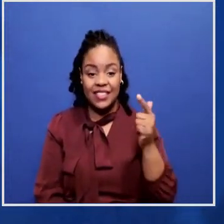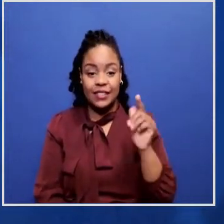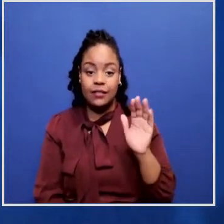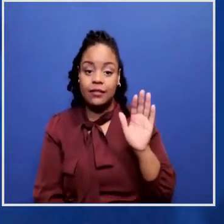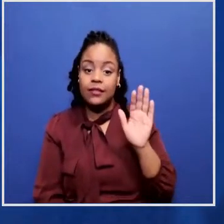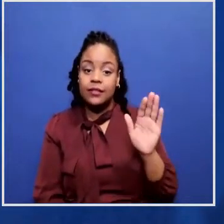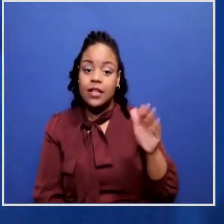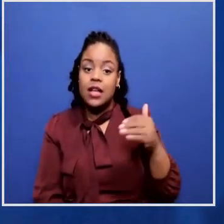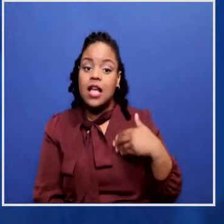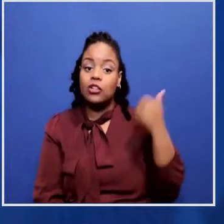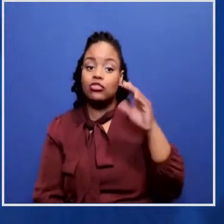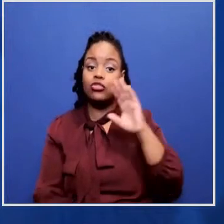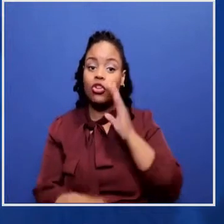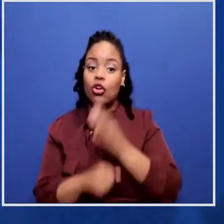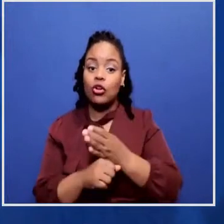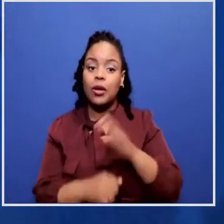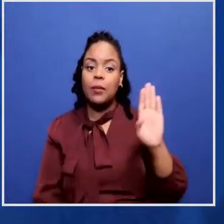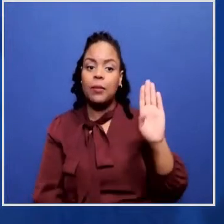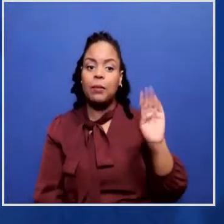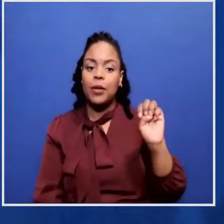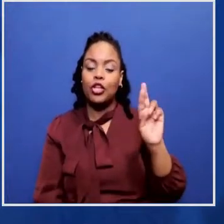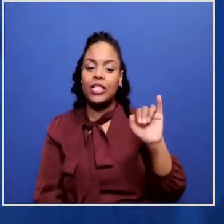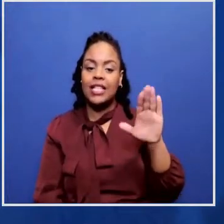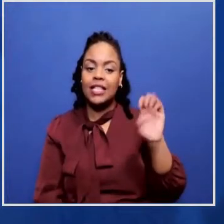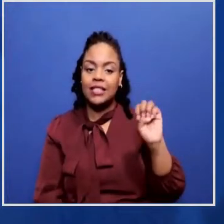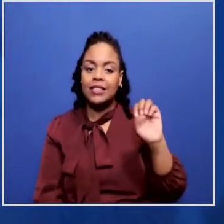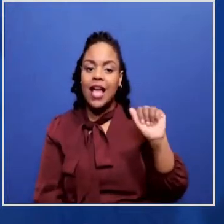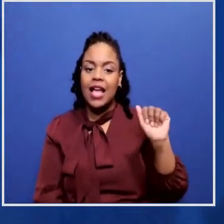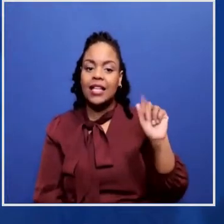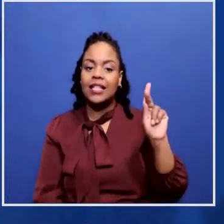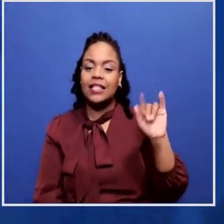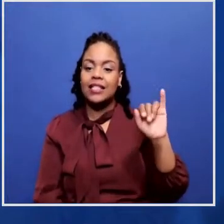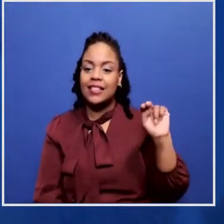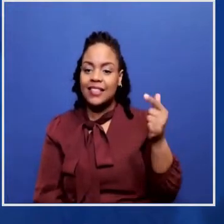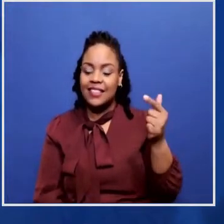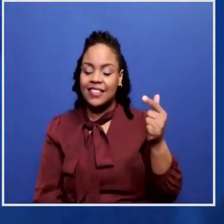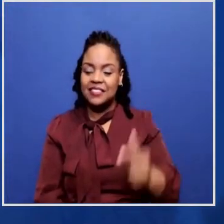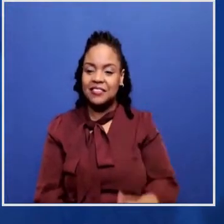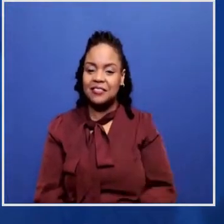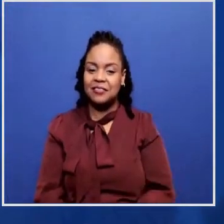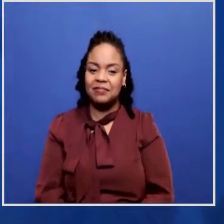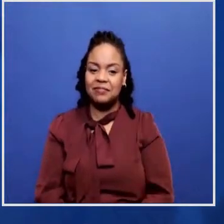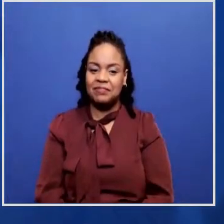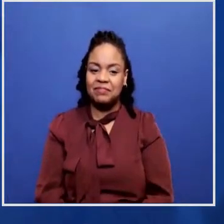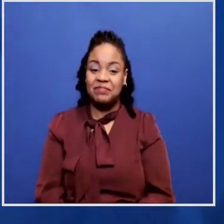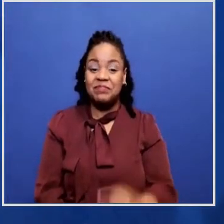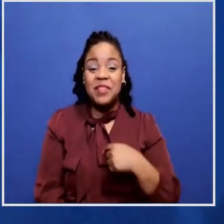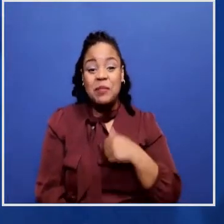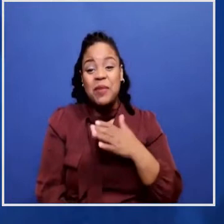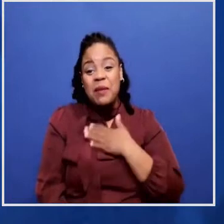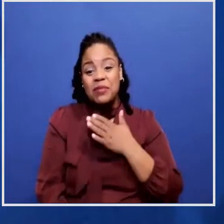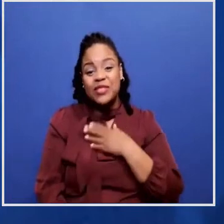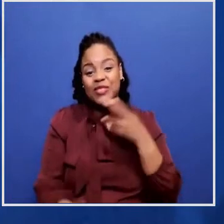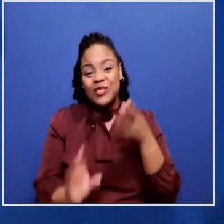KING'S YOUNGER DOCTOR, THE REVEREND DOCTOR BERNICE A.